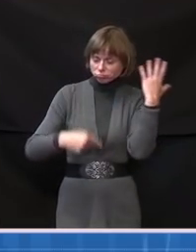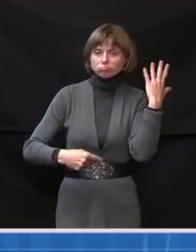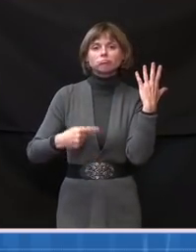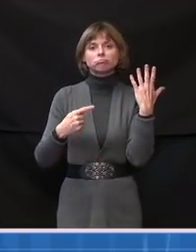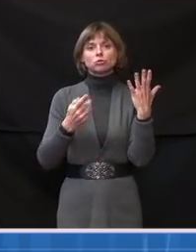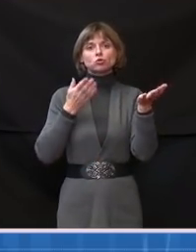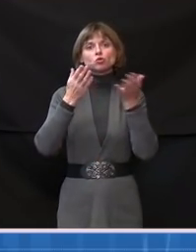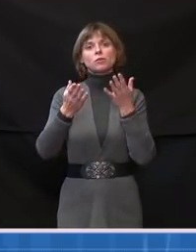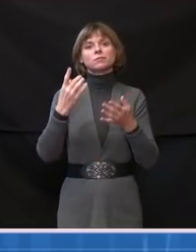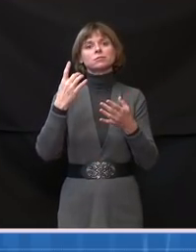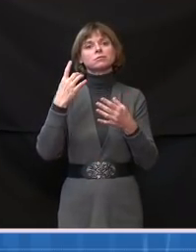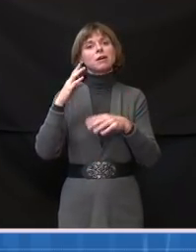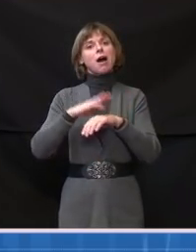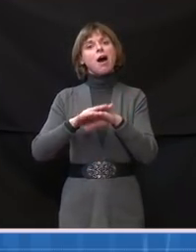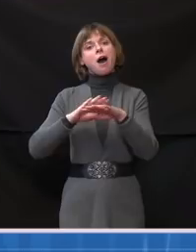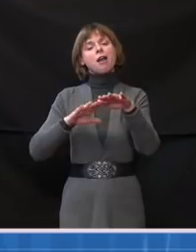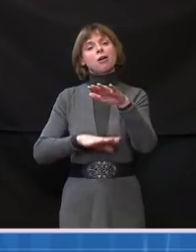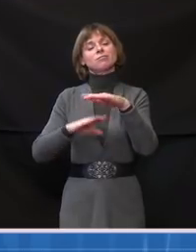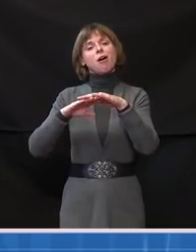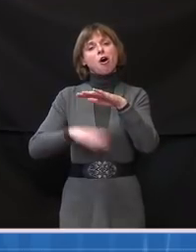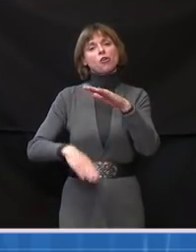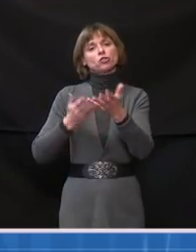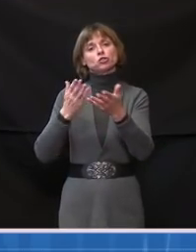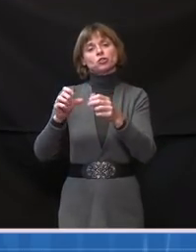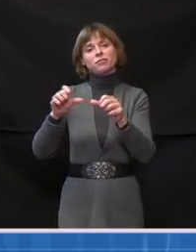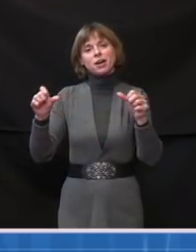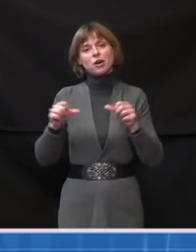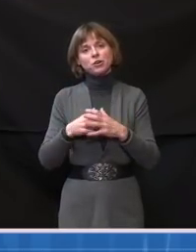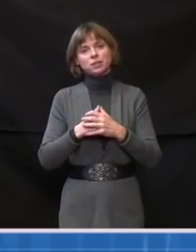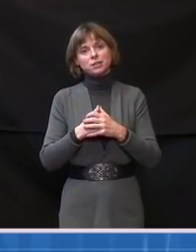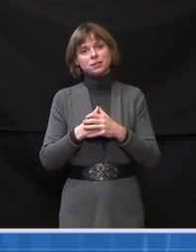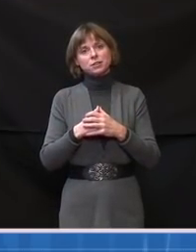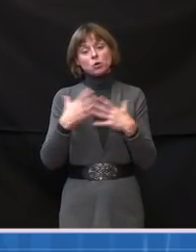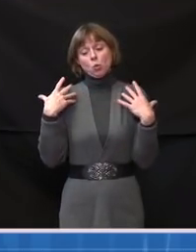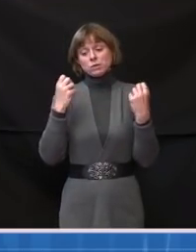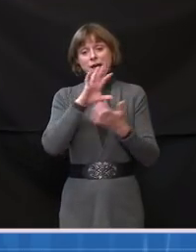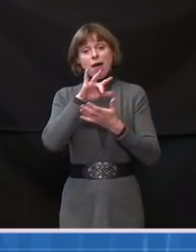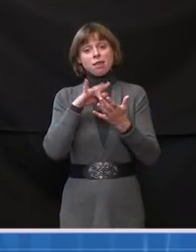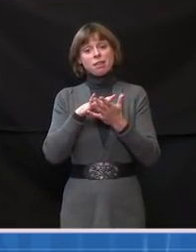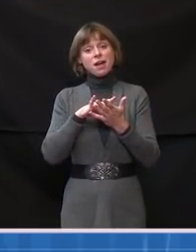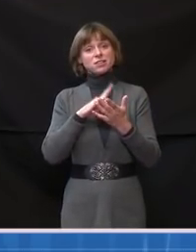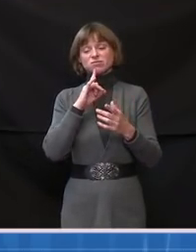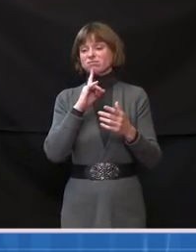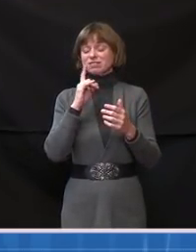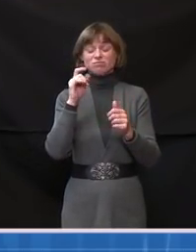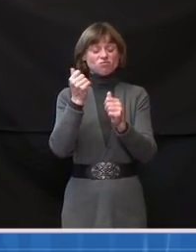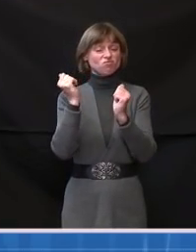more than 1,300 community health centers spanning every U.S. state and territory,